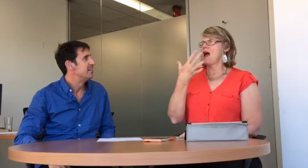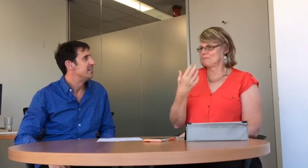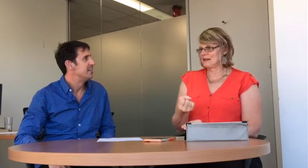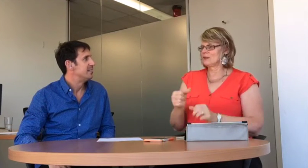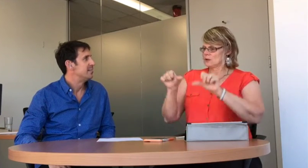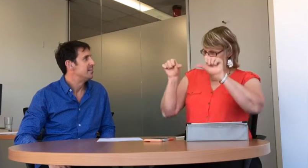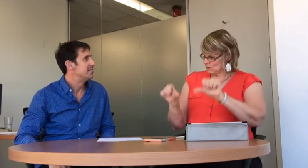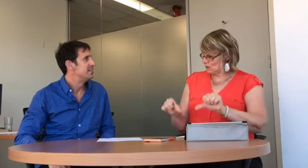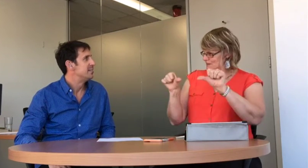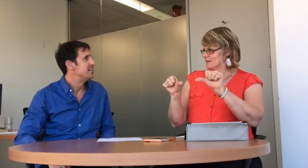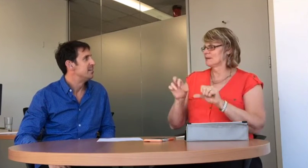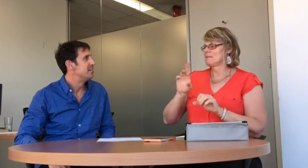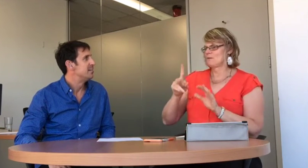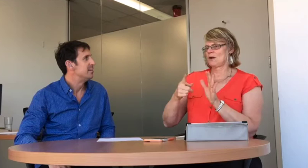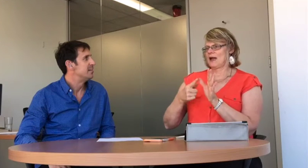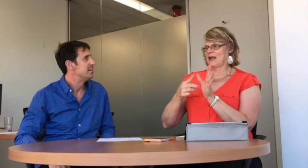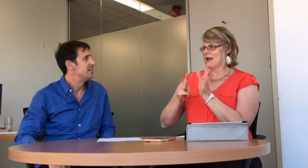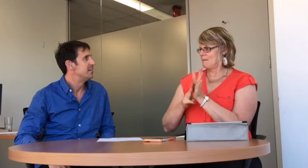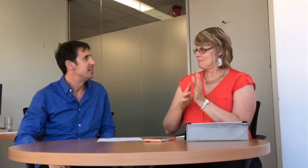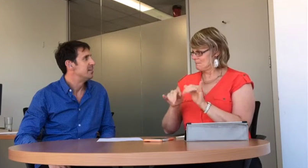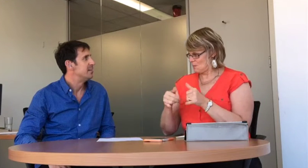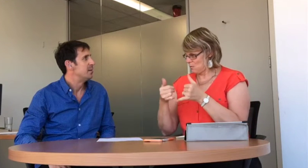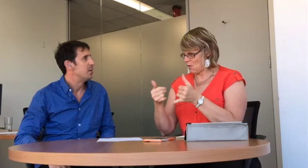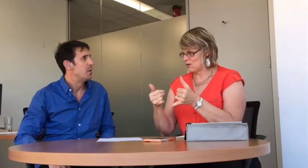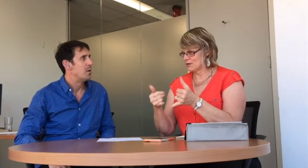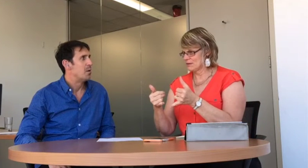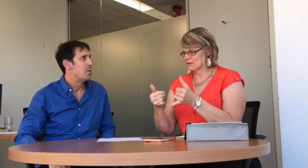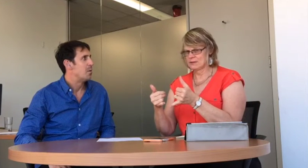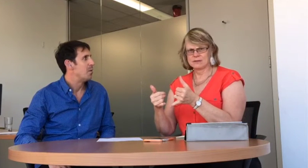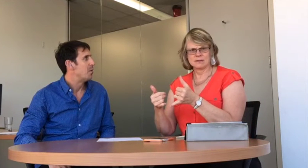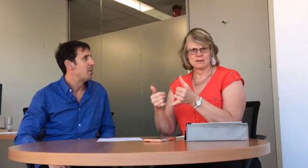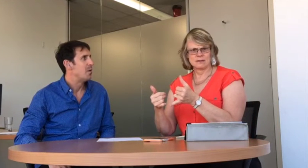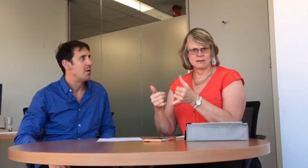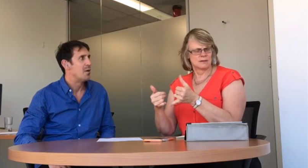and it was a confirmation of the AM award.